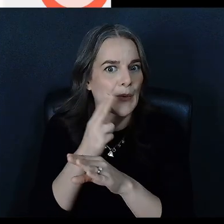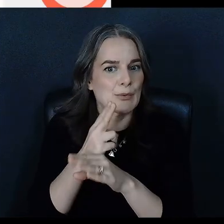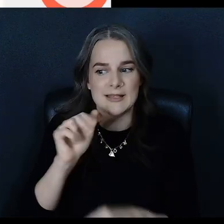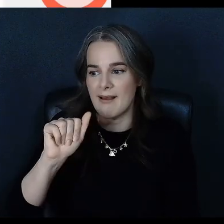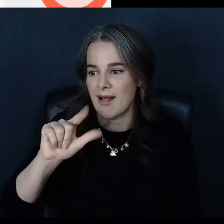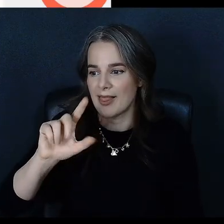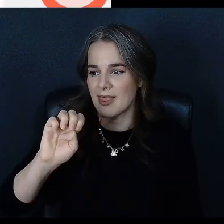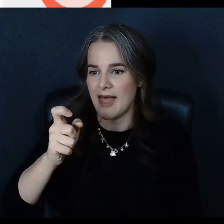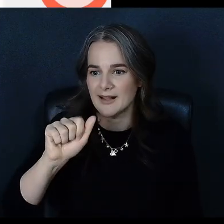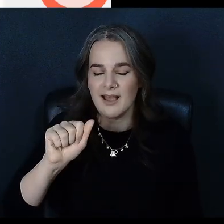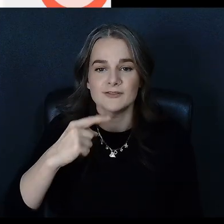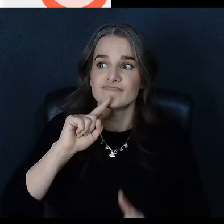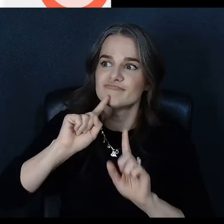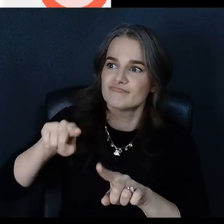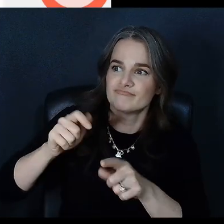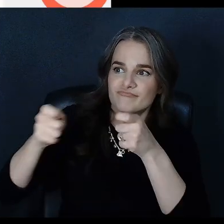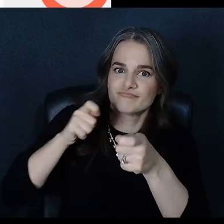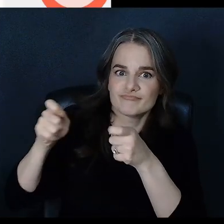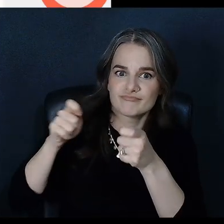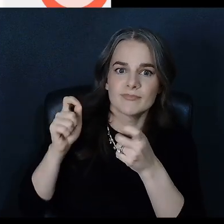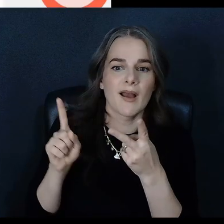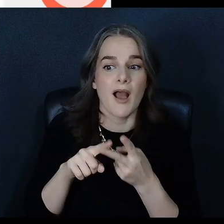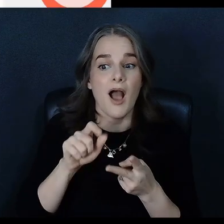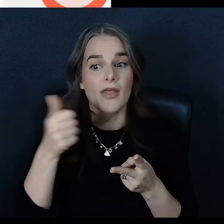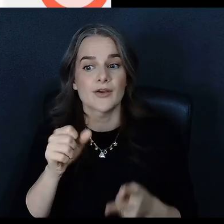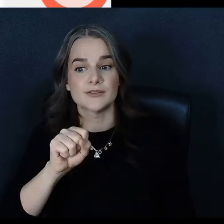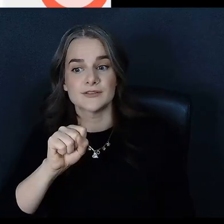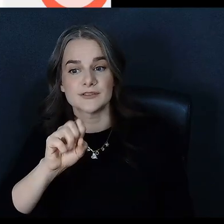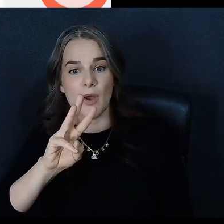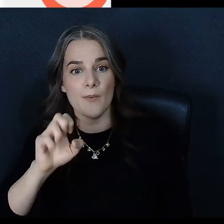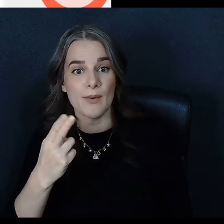The one on the left is the SwitchBot company again, so the same device we saw before.